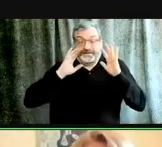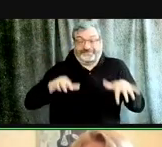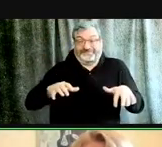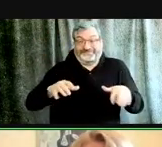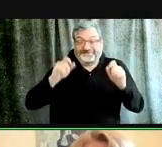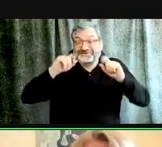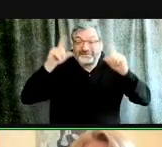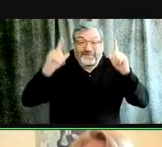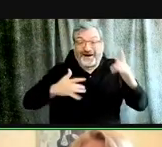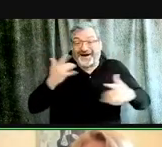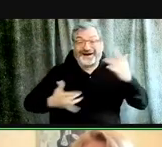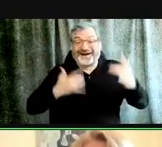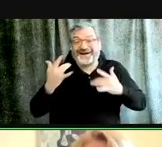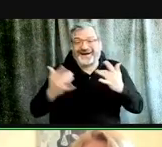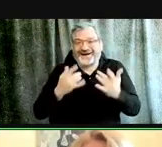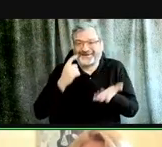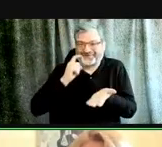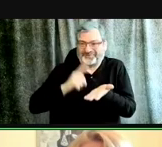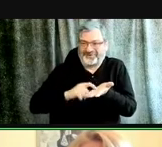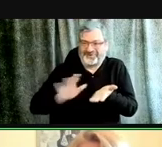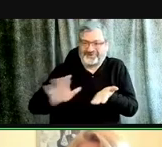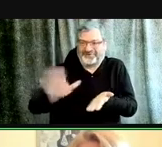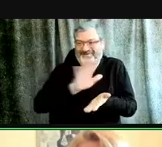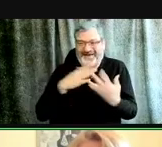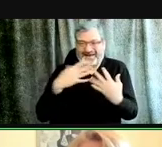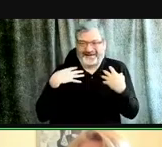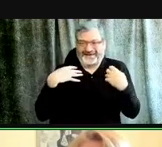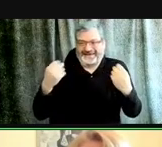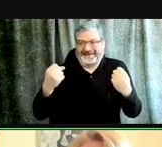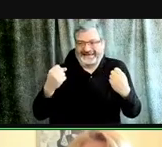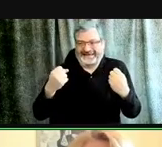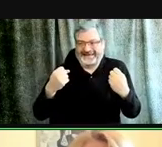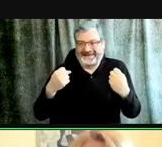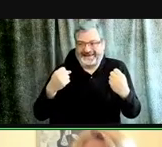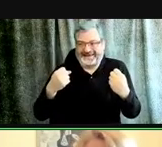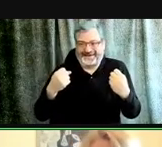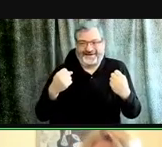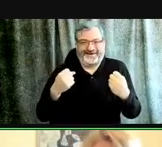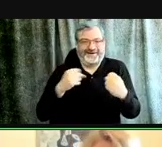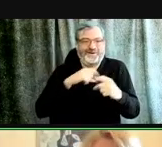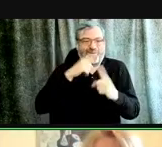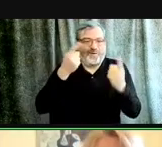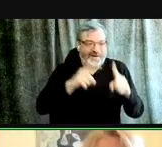the healing power when you get children and puppies together.